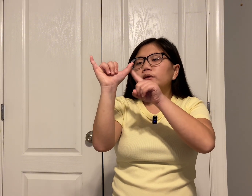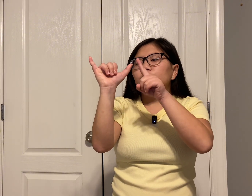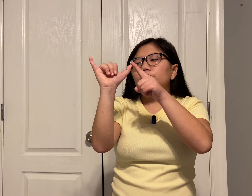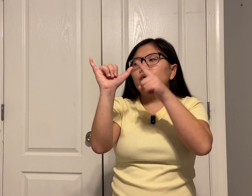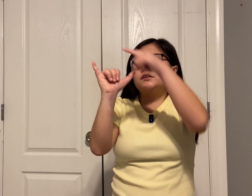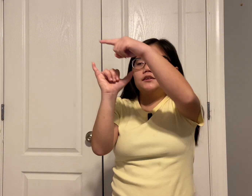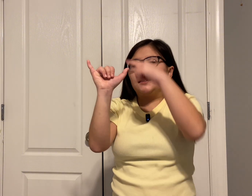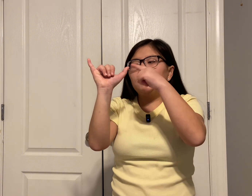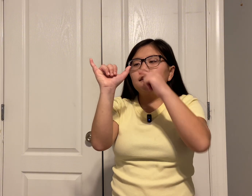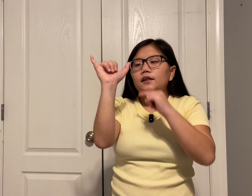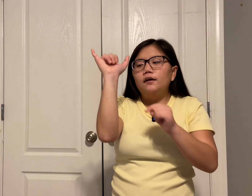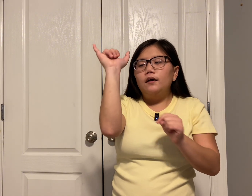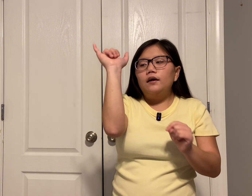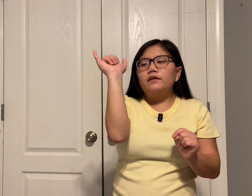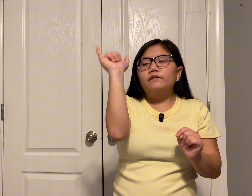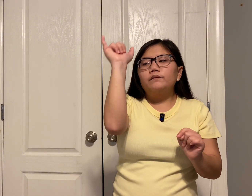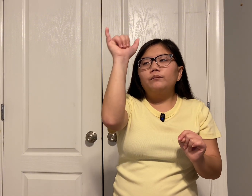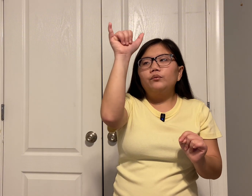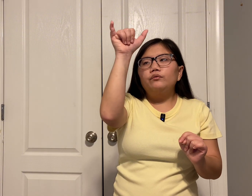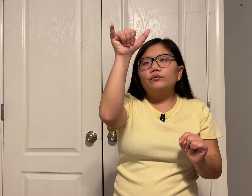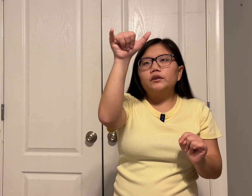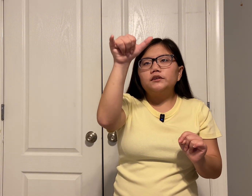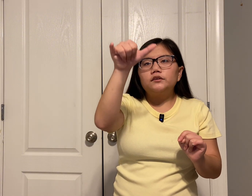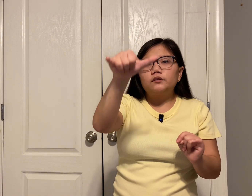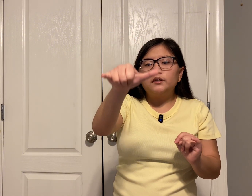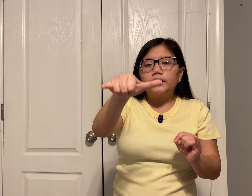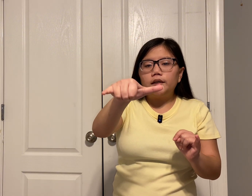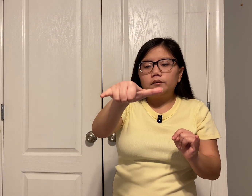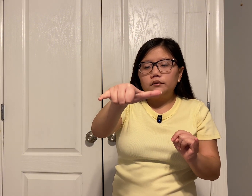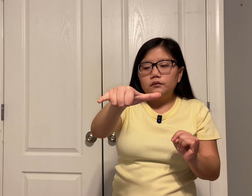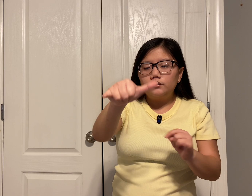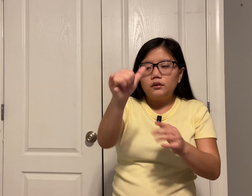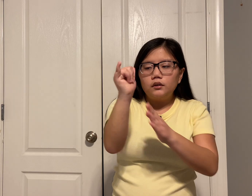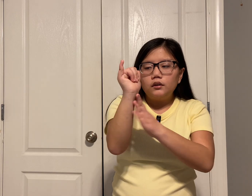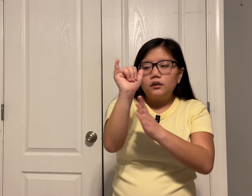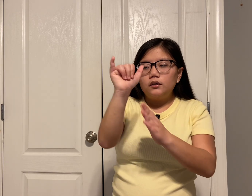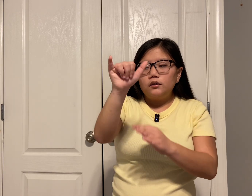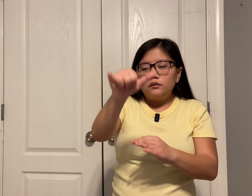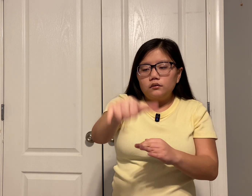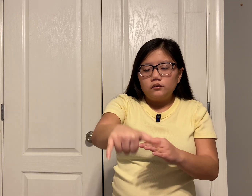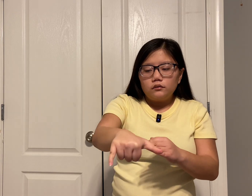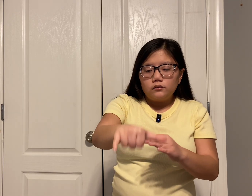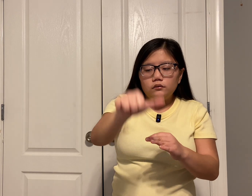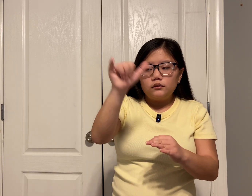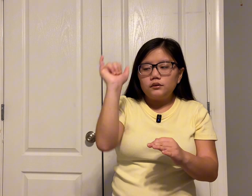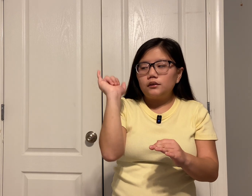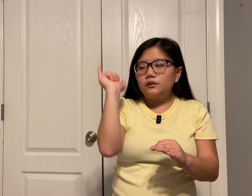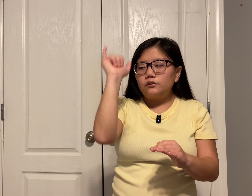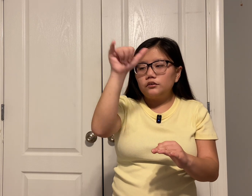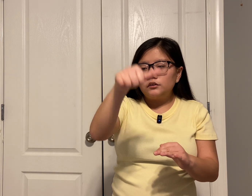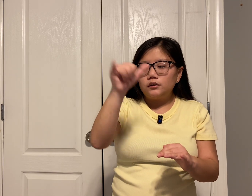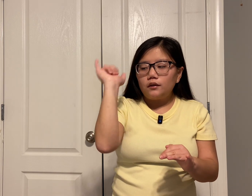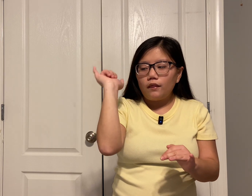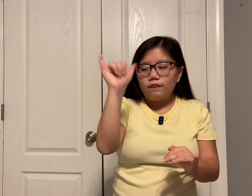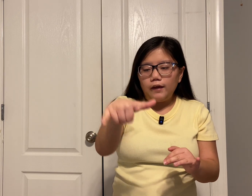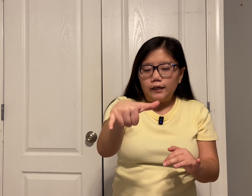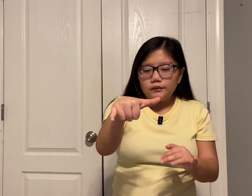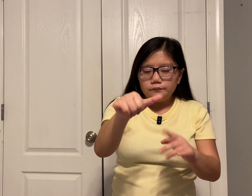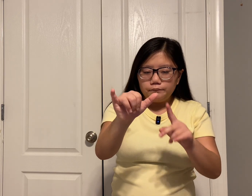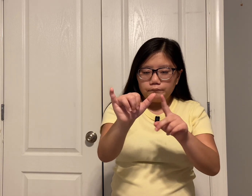And then move your wrist so that now, it's like an arch like that.